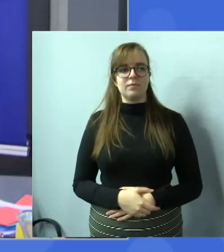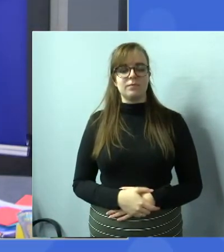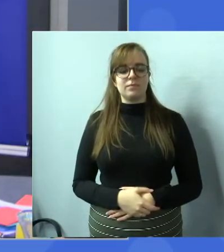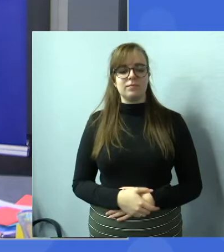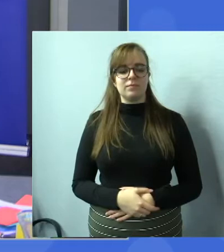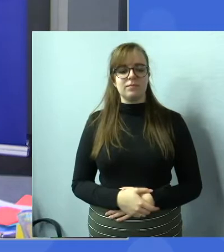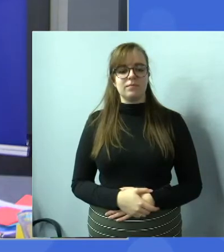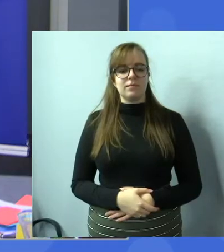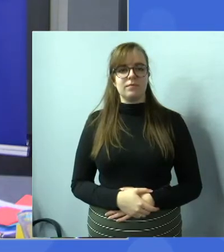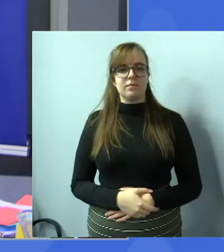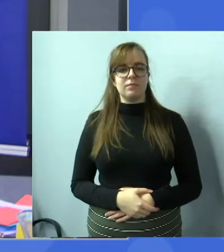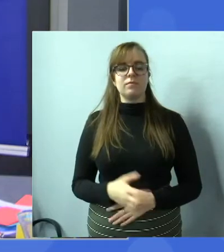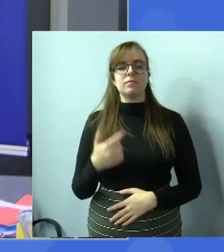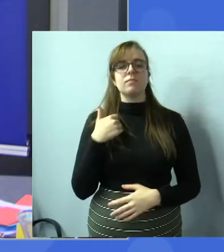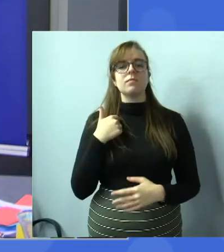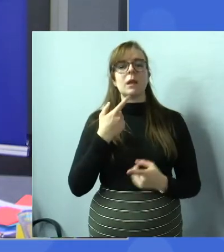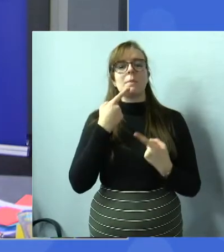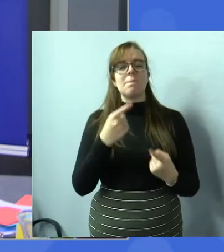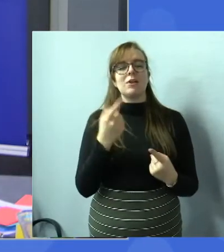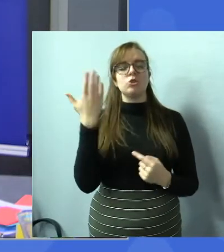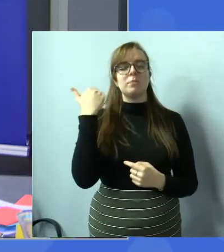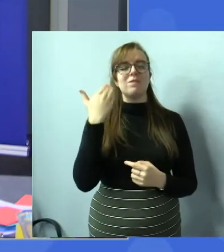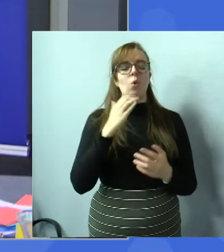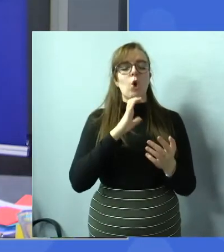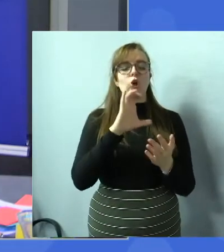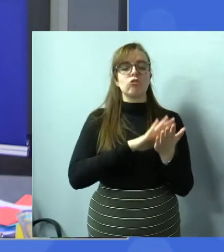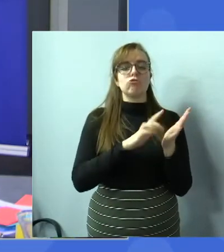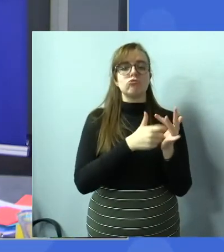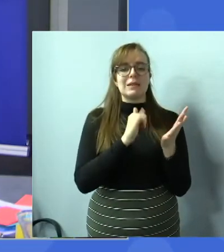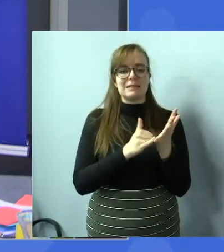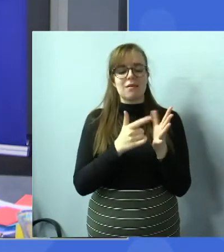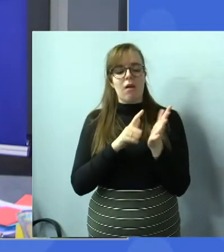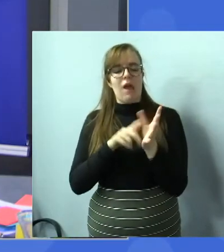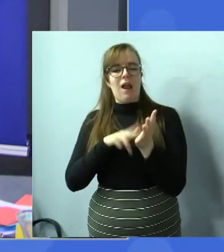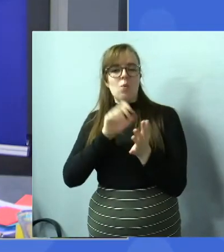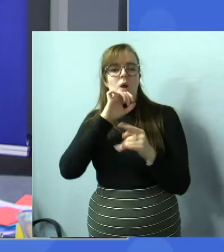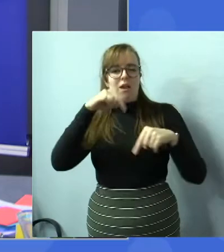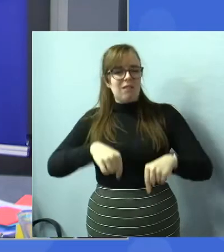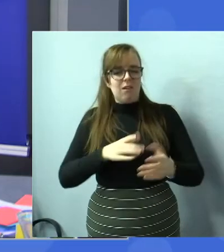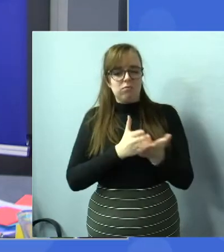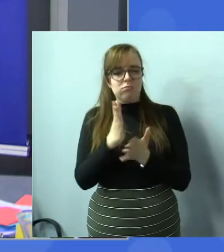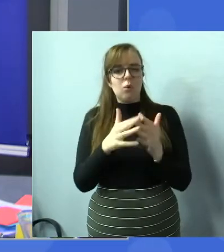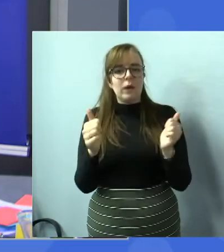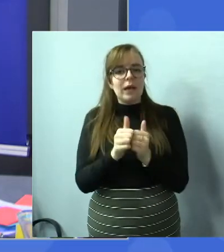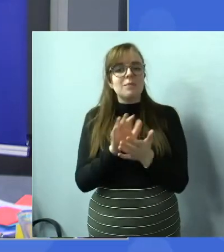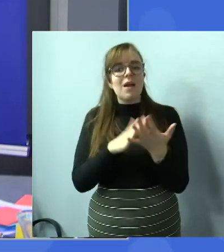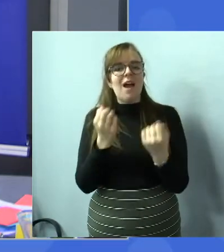as I mentioned before Chris and Alan are going to be with us throughout the weekend so you will have plenty of opportunity to continue asking some